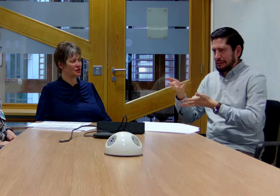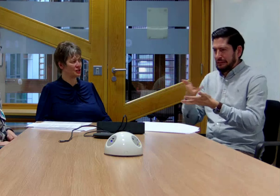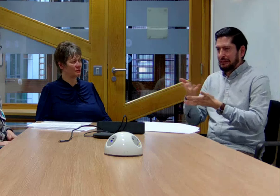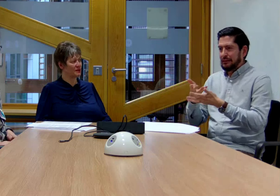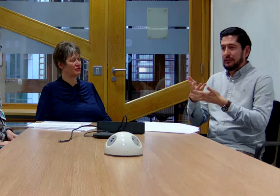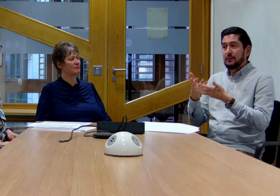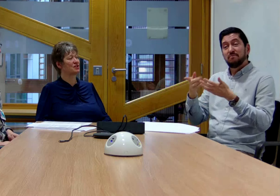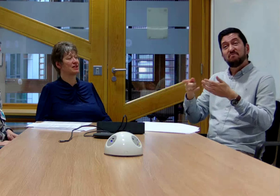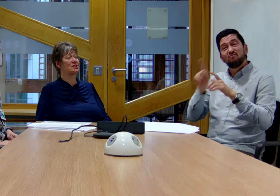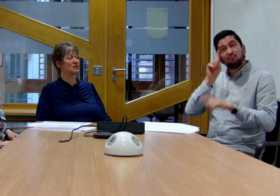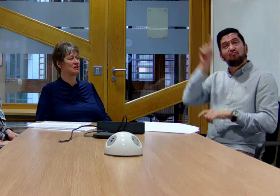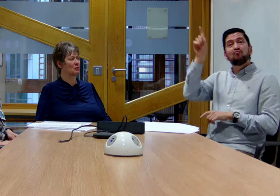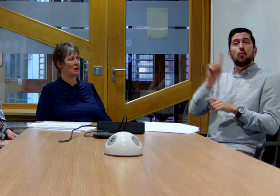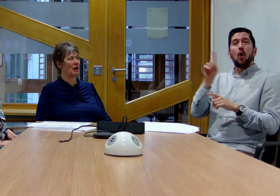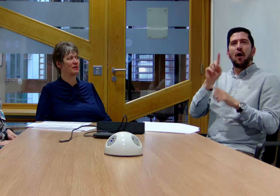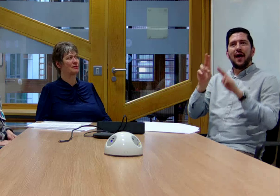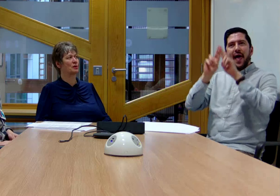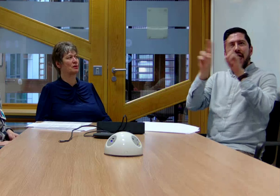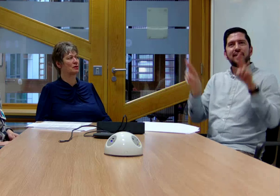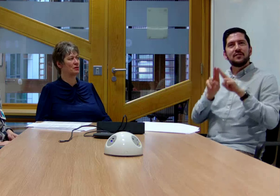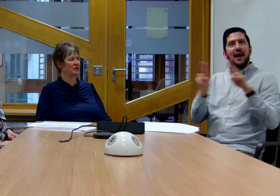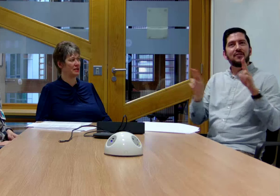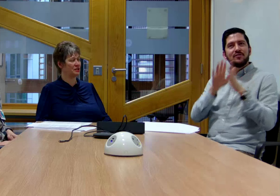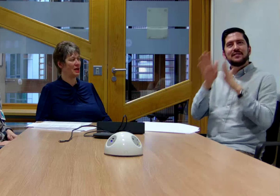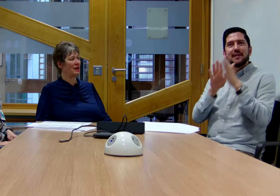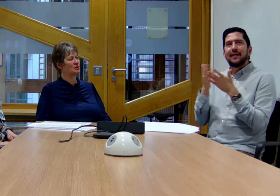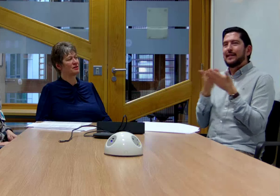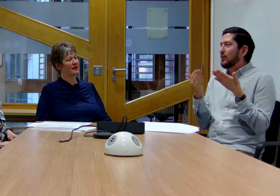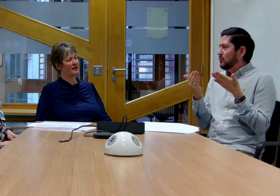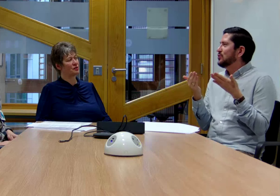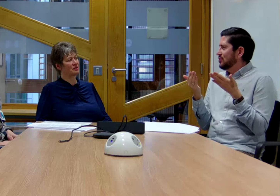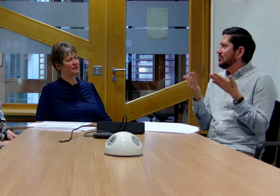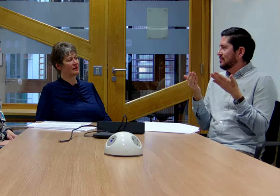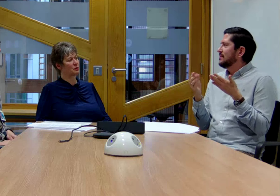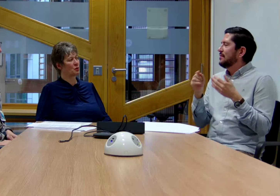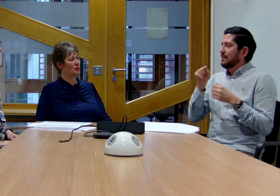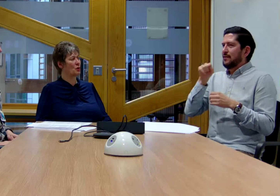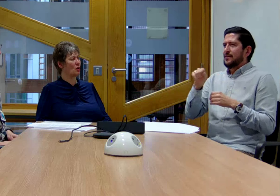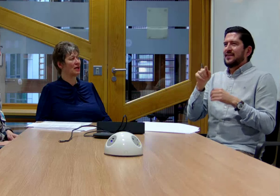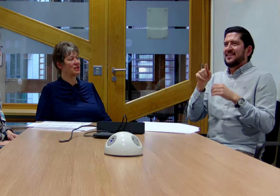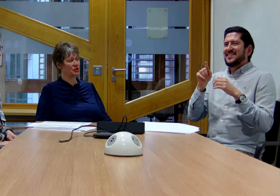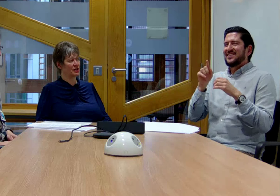along to big conferences and different countries are being represented, and they're wondering